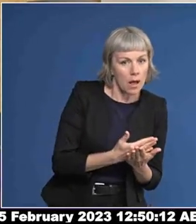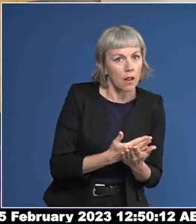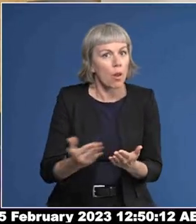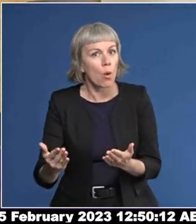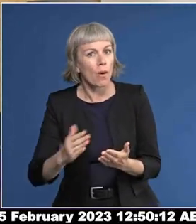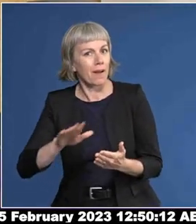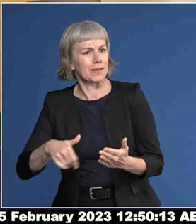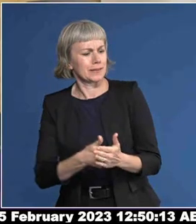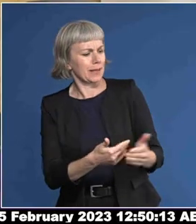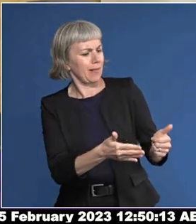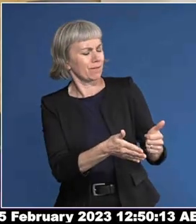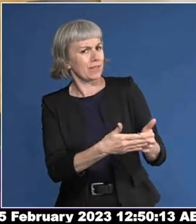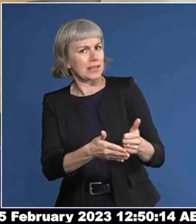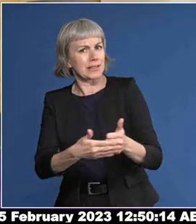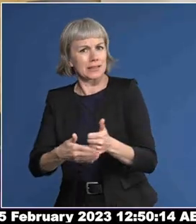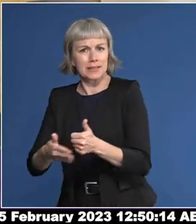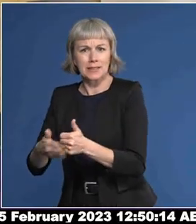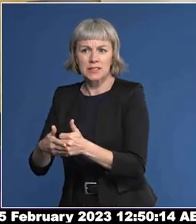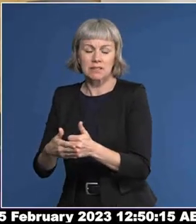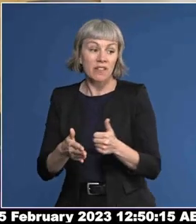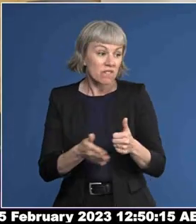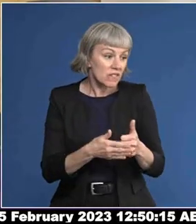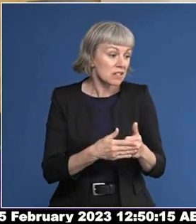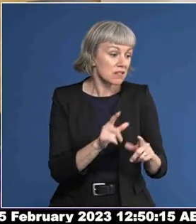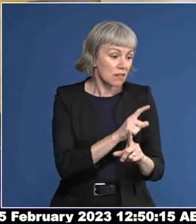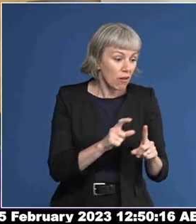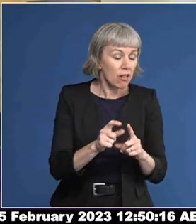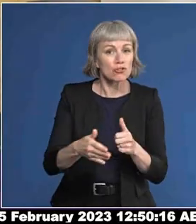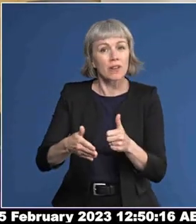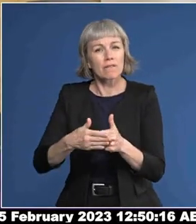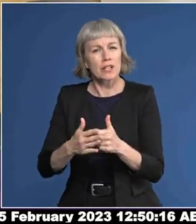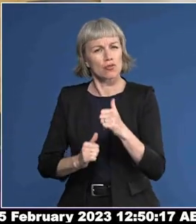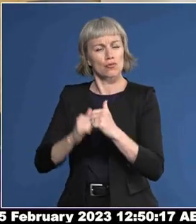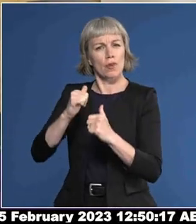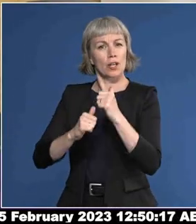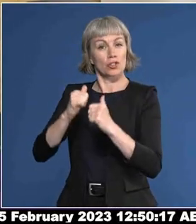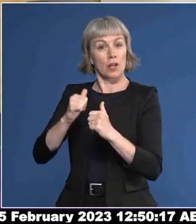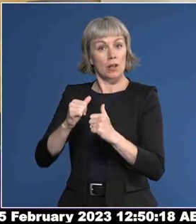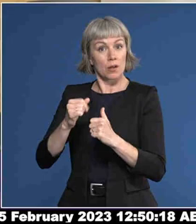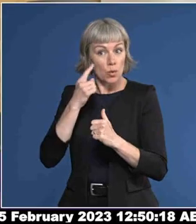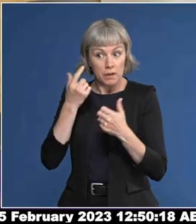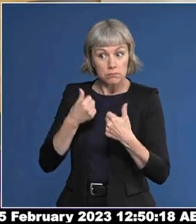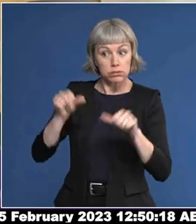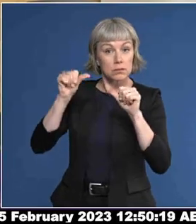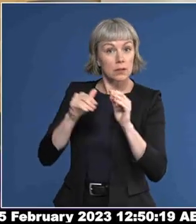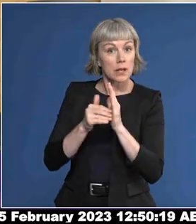structural issues and cultural issues in Afford? Do you feel you are there yet? No, I don't think we are completely there yet, but we have made